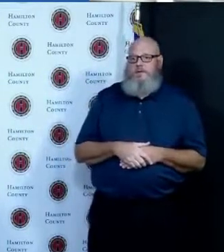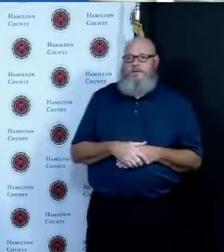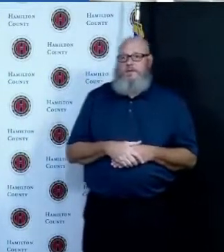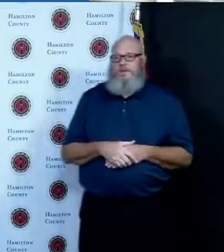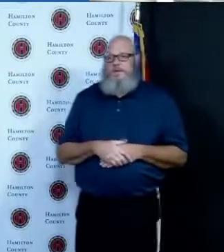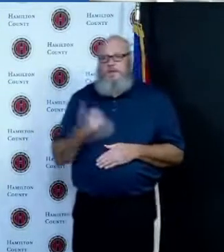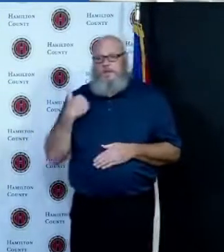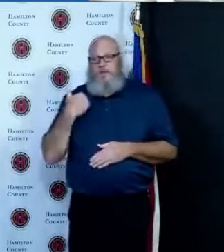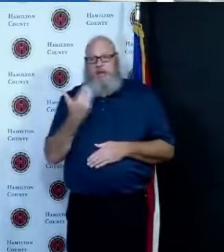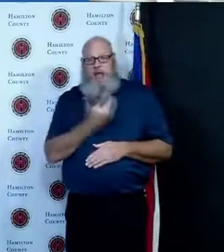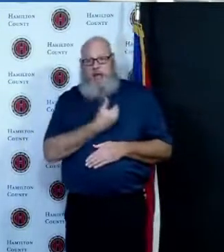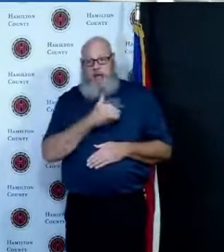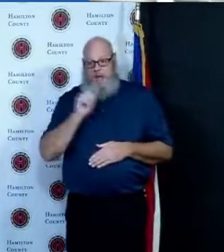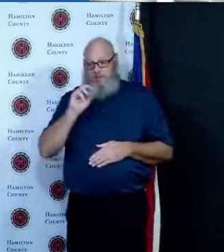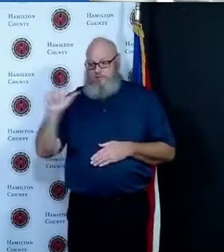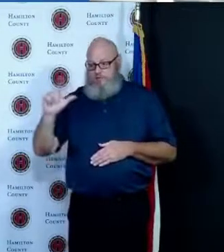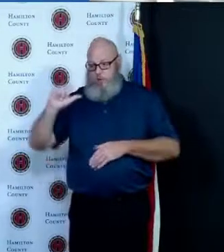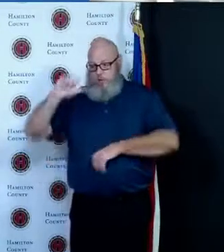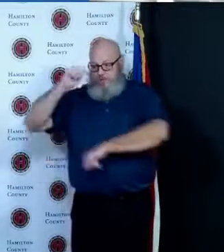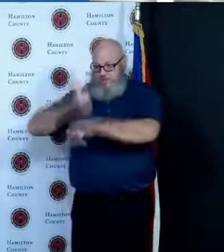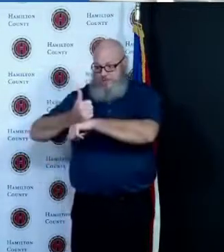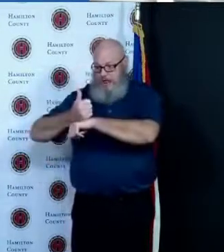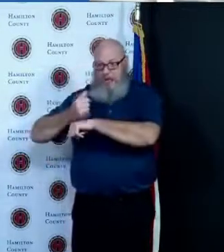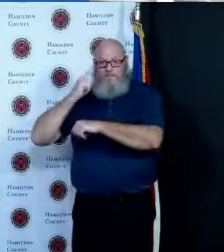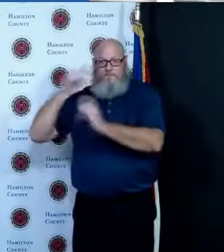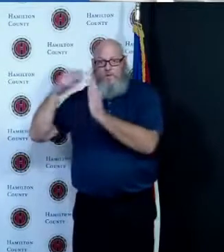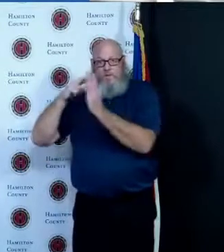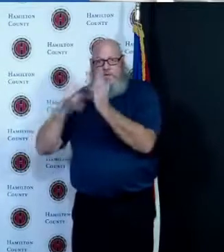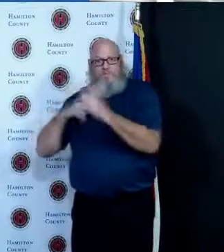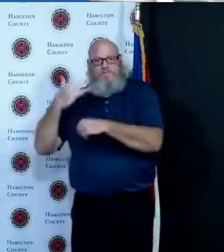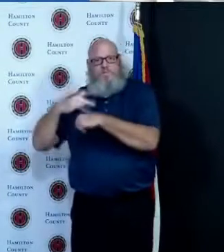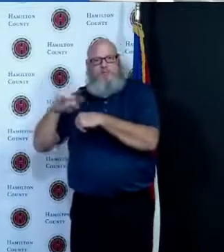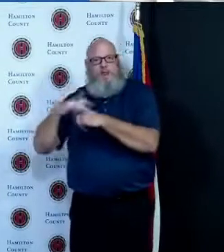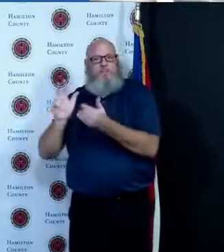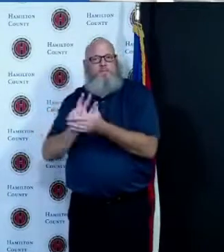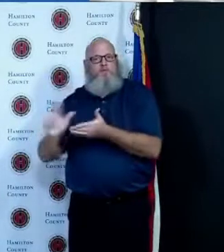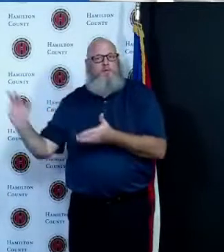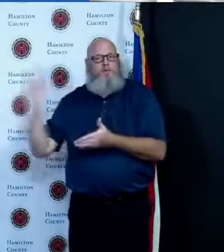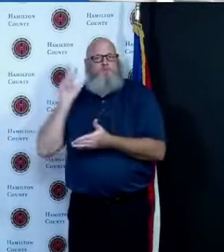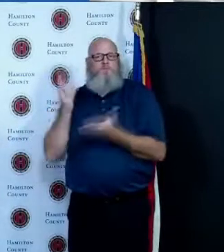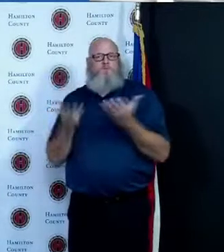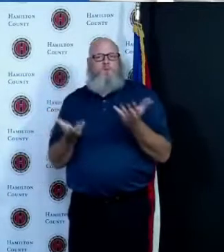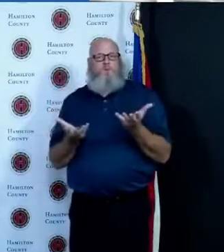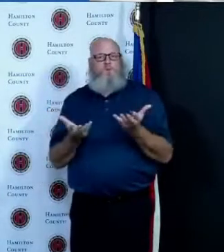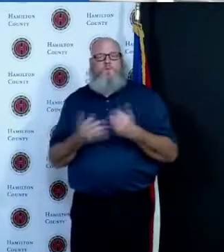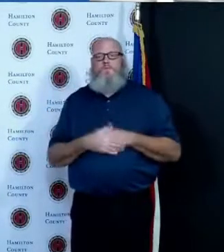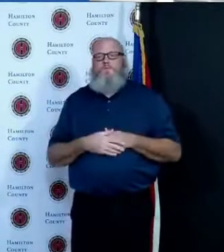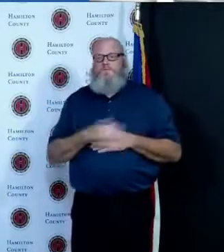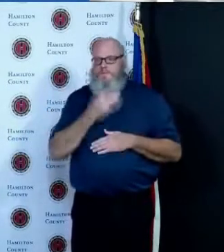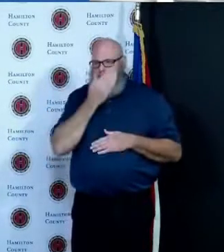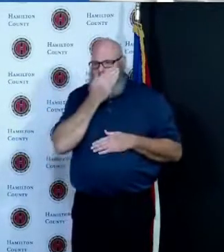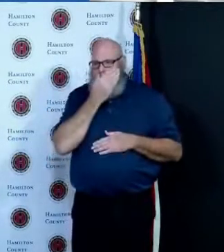this phase has been announced okay all right thank you thank you Anne next up we have Larry